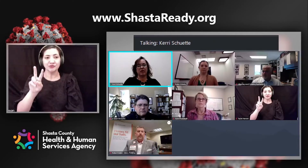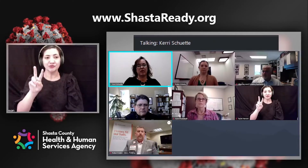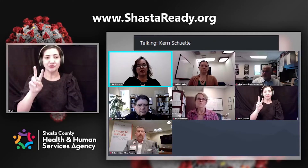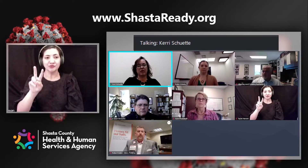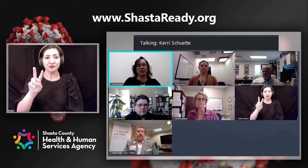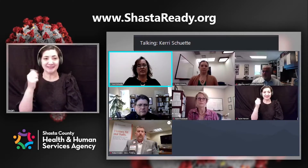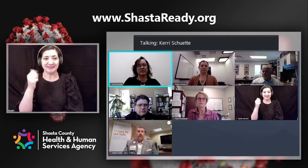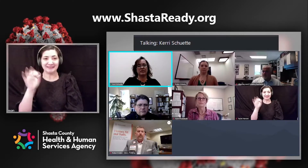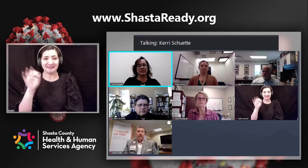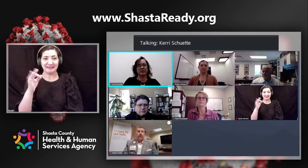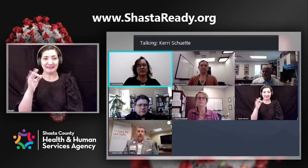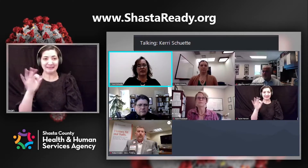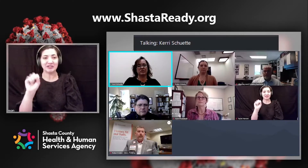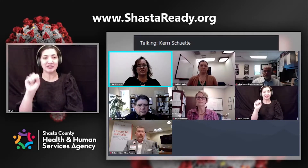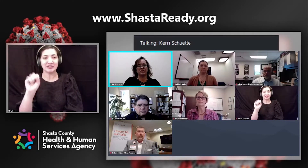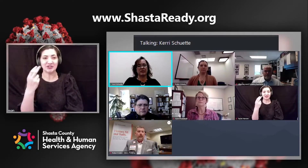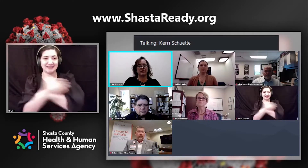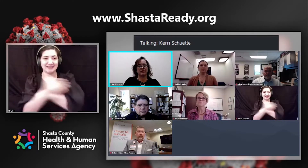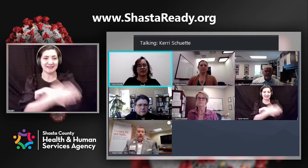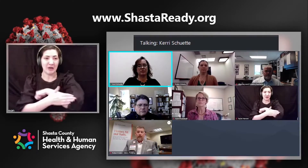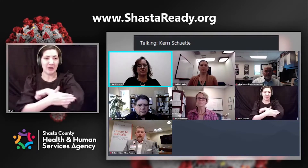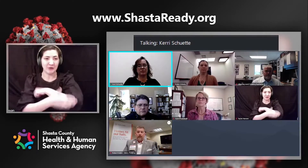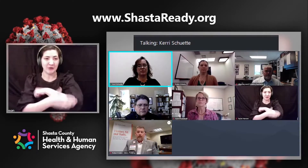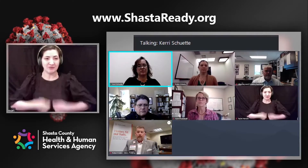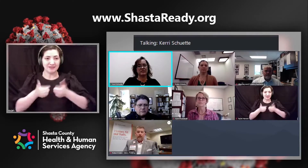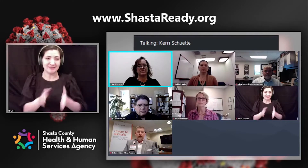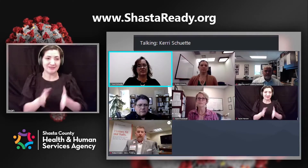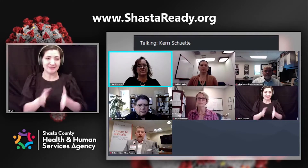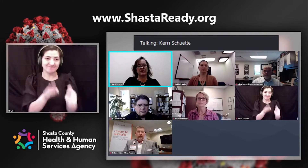Robin Schurig, the public health branch director for the Health and Human Services Agency.